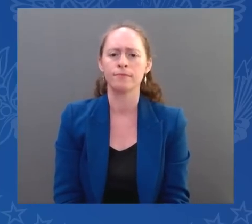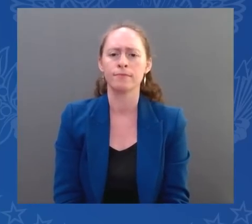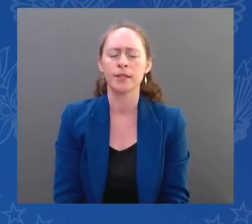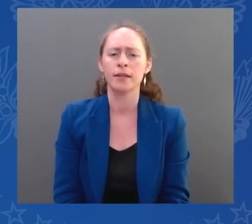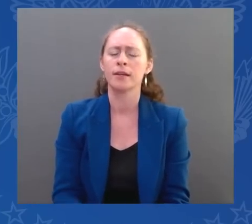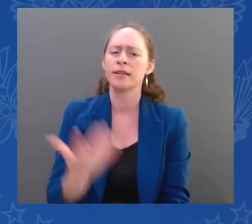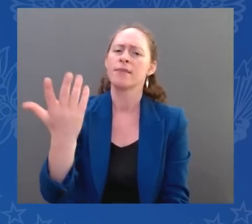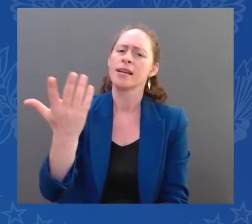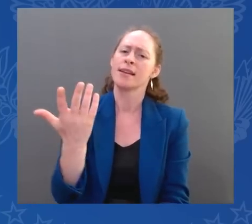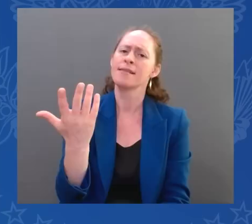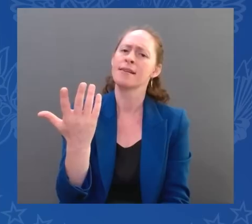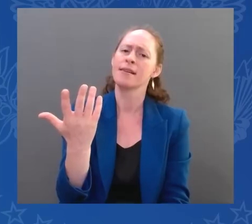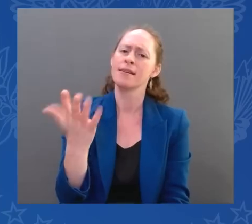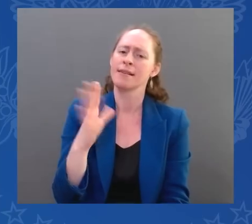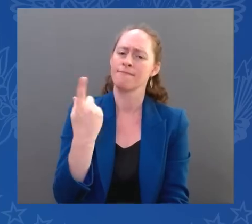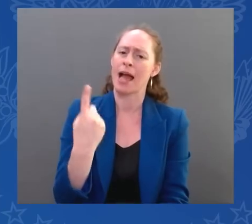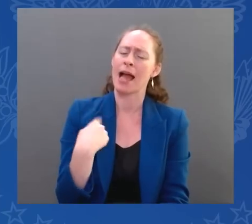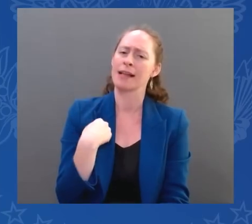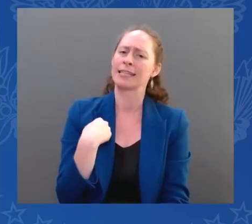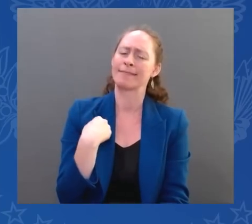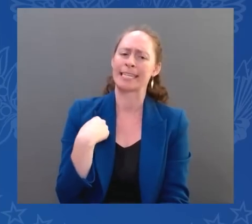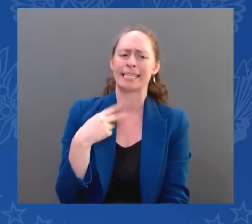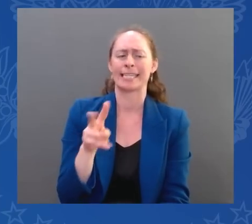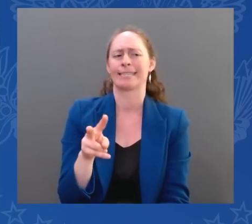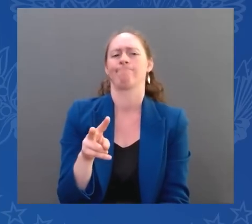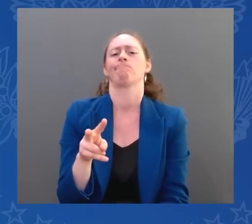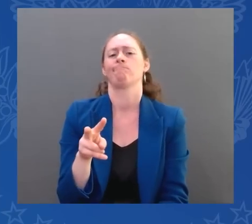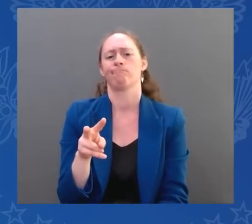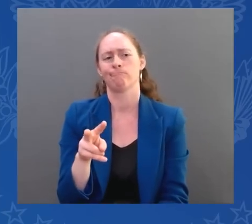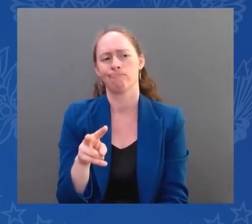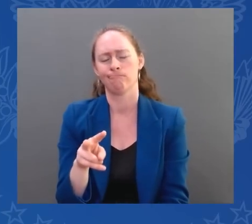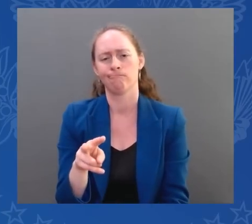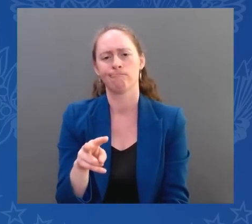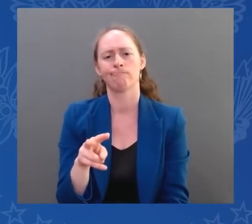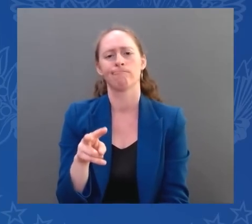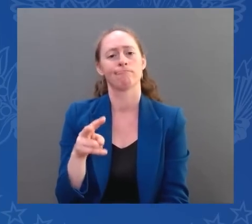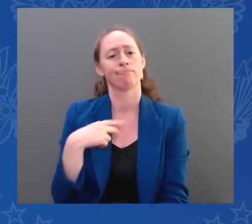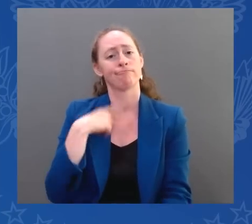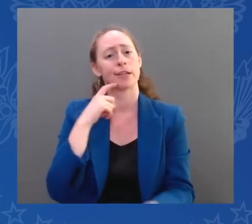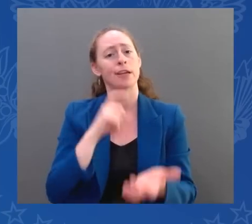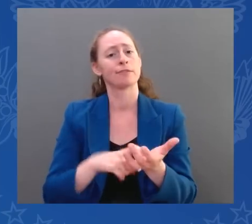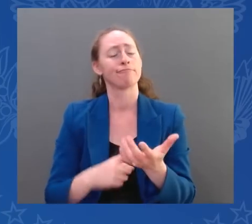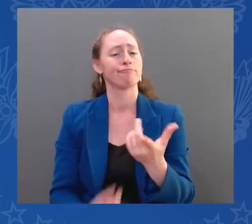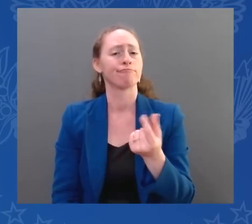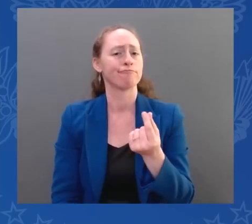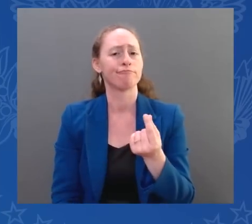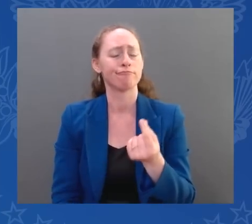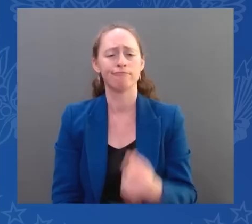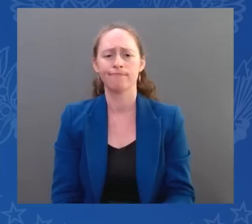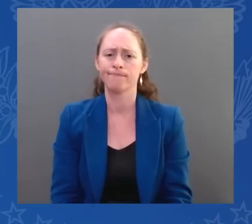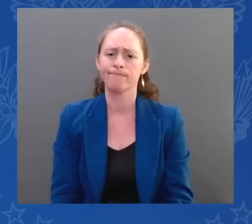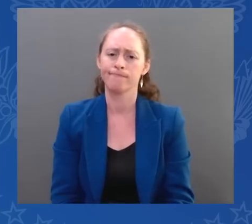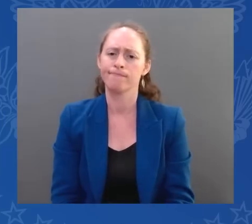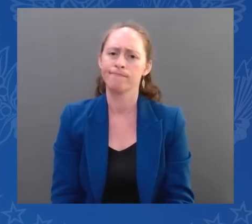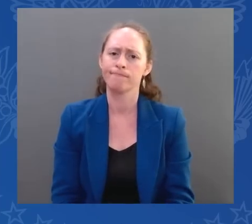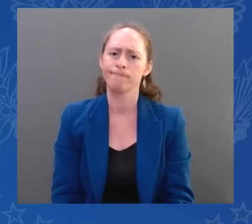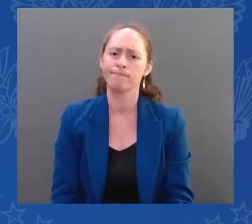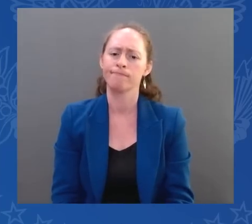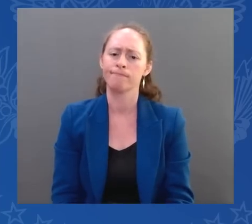that this is the first use of a weapon to murder someone in the -- in Japan.